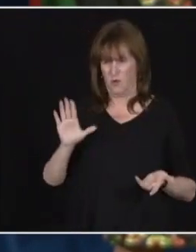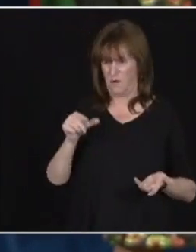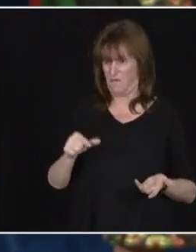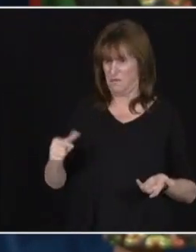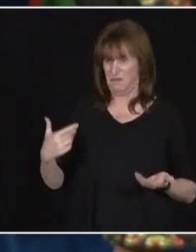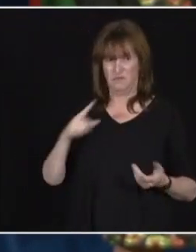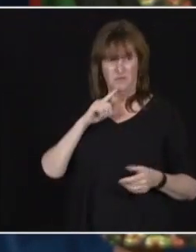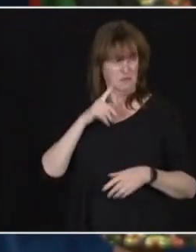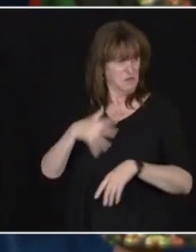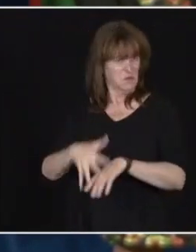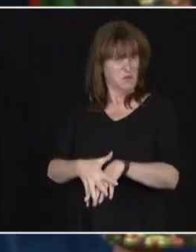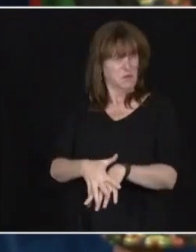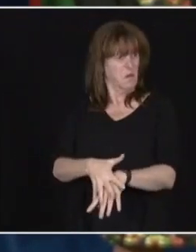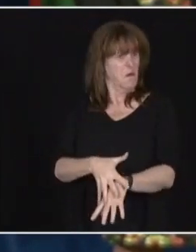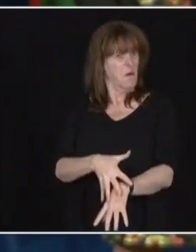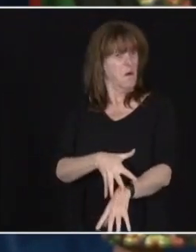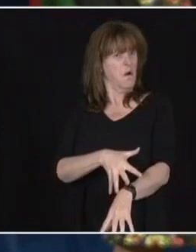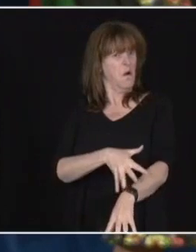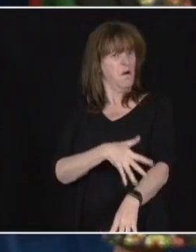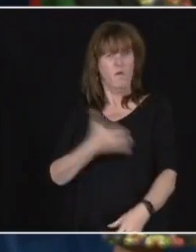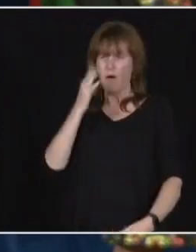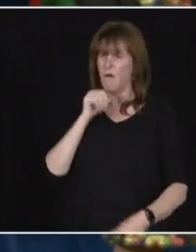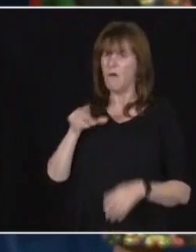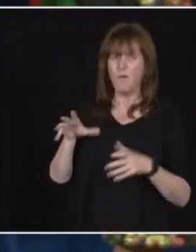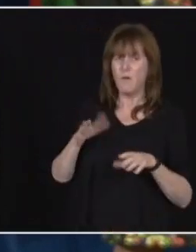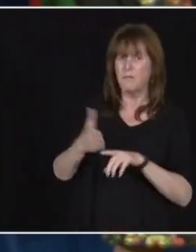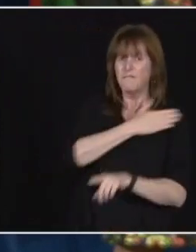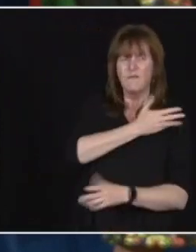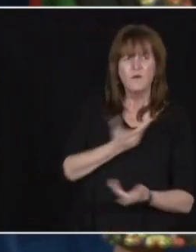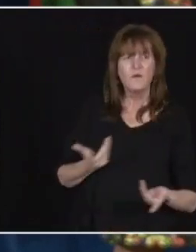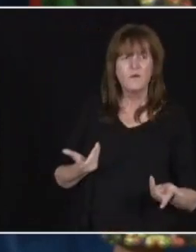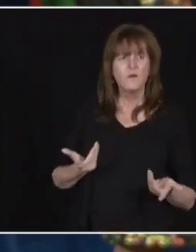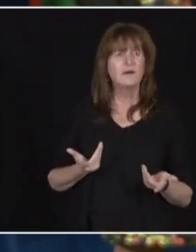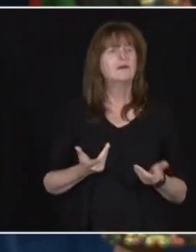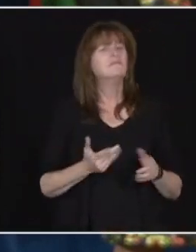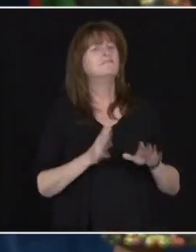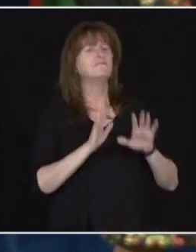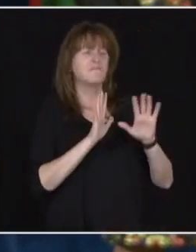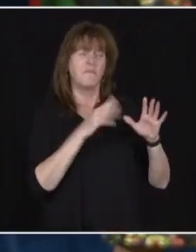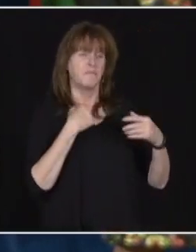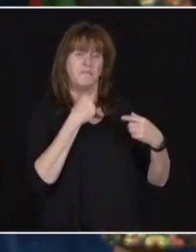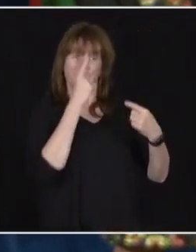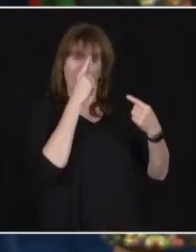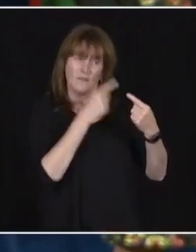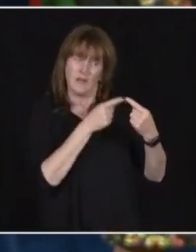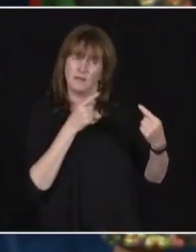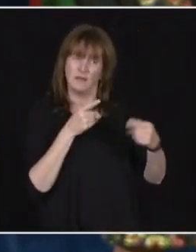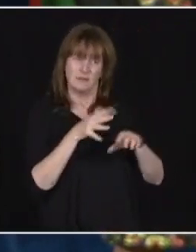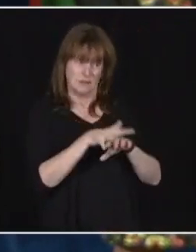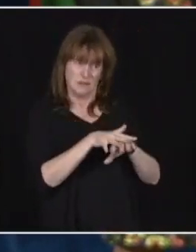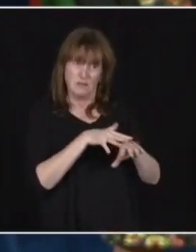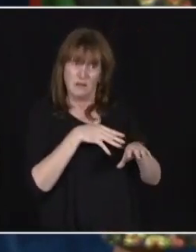the gate. It seems that your government has been slow to respond on the return to this crisis? We will